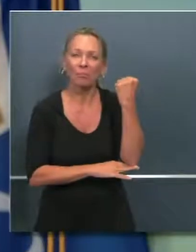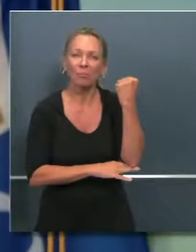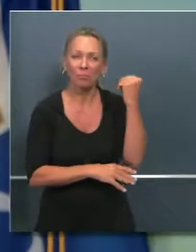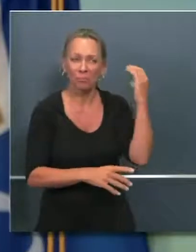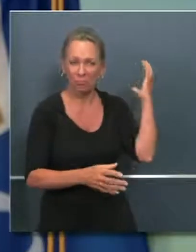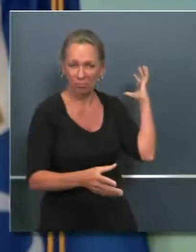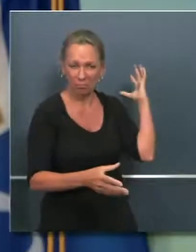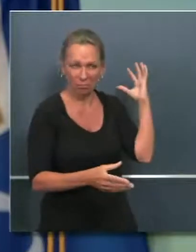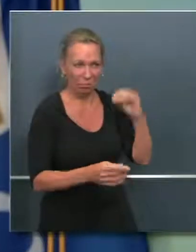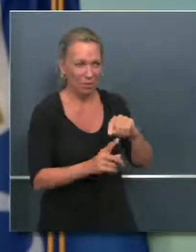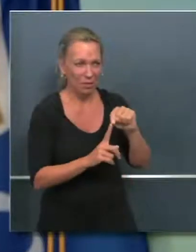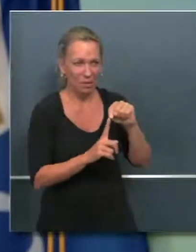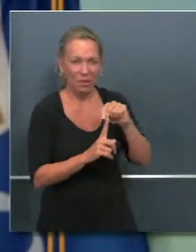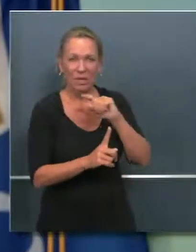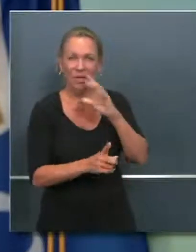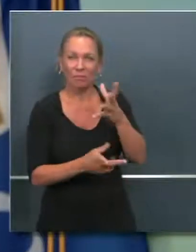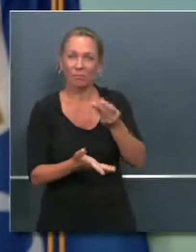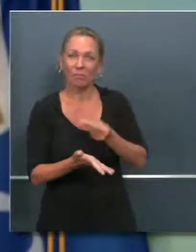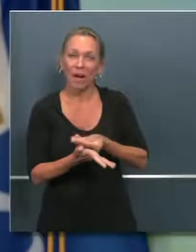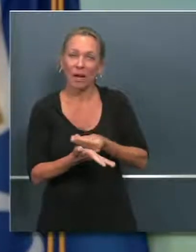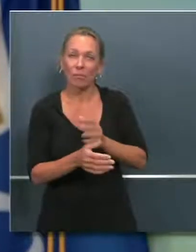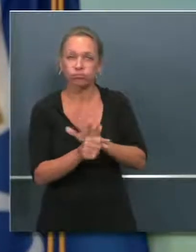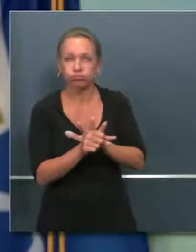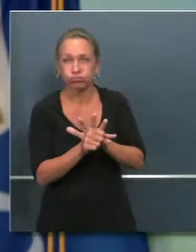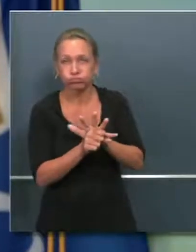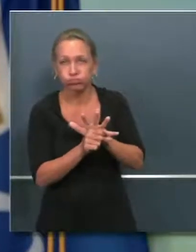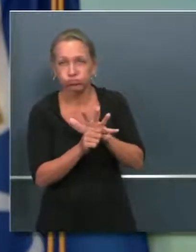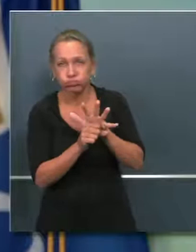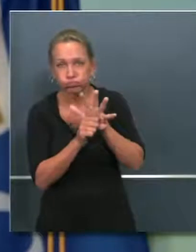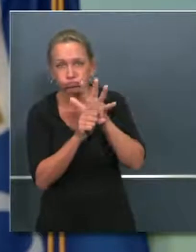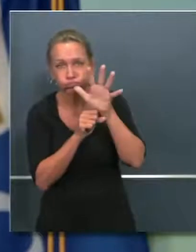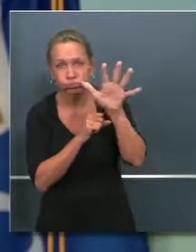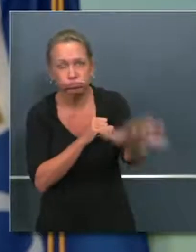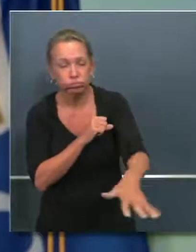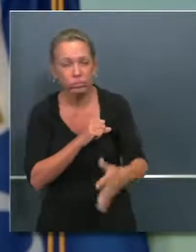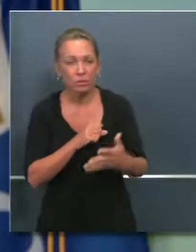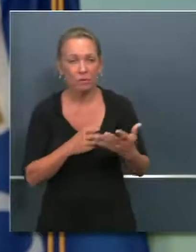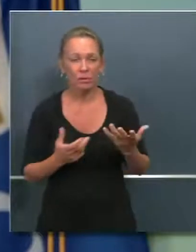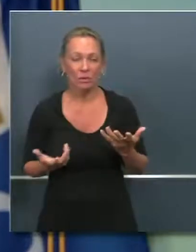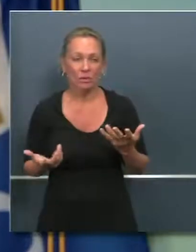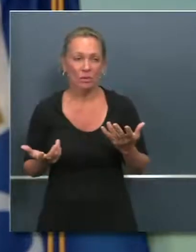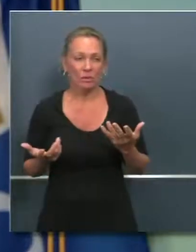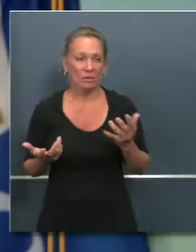joined once again a significant sizable surplus which we estimated the time roughly six billion